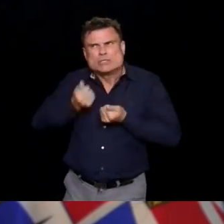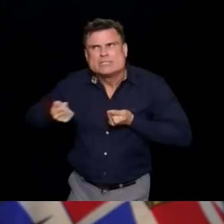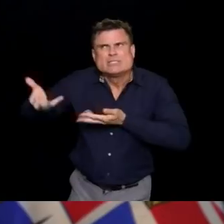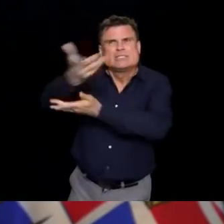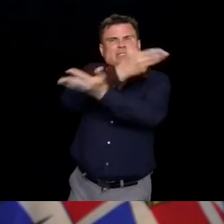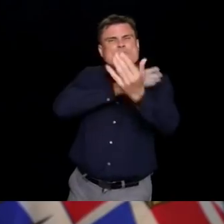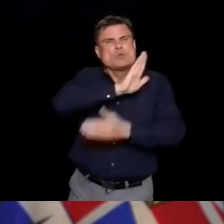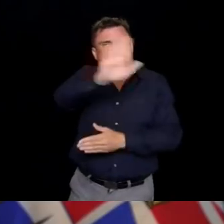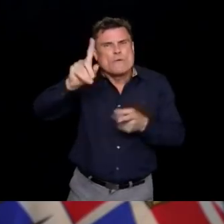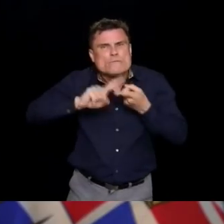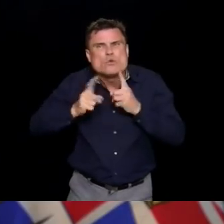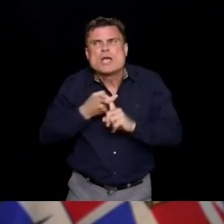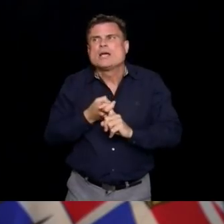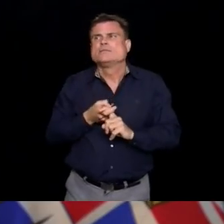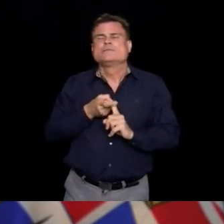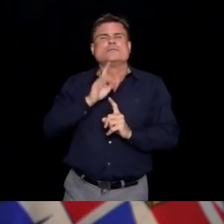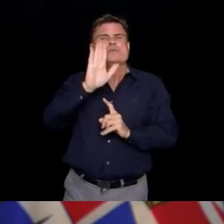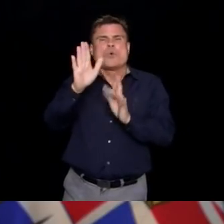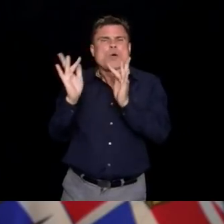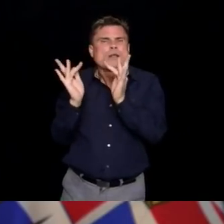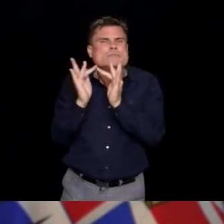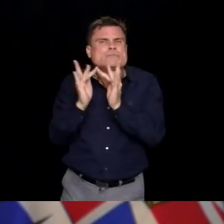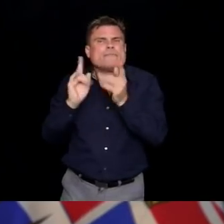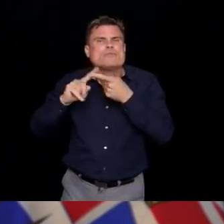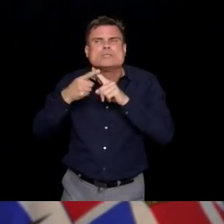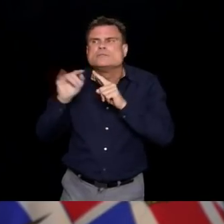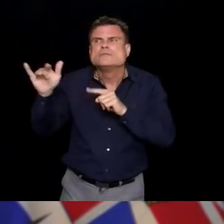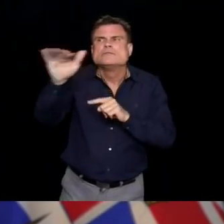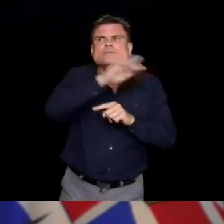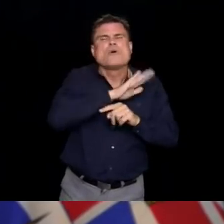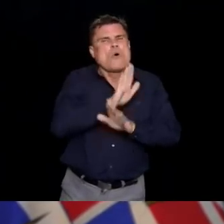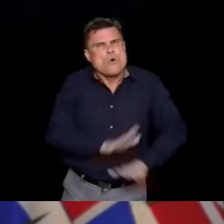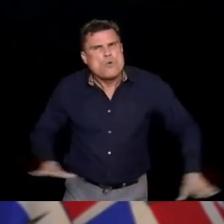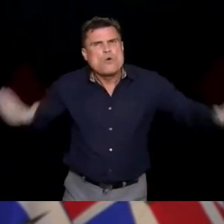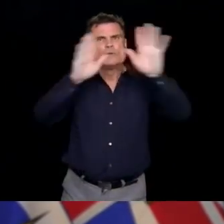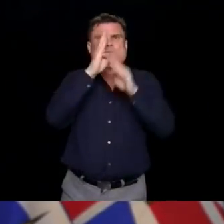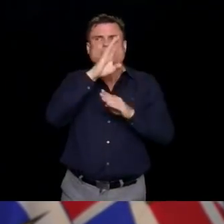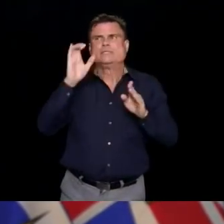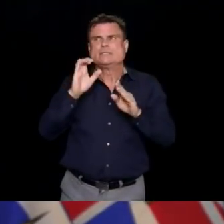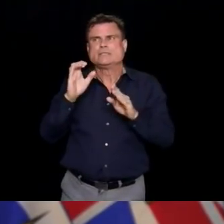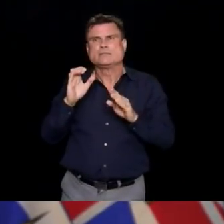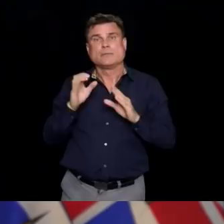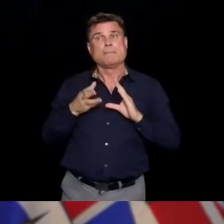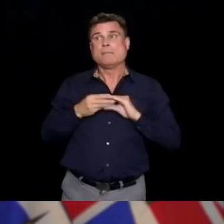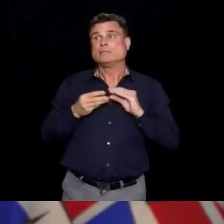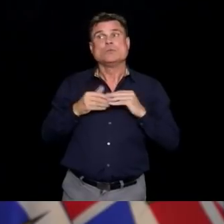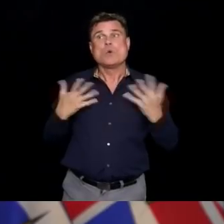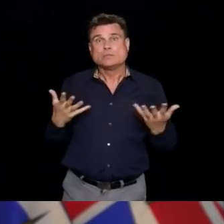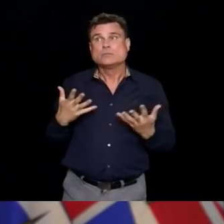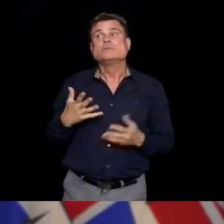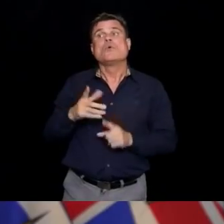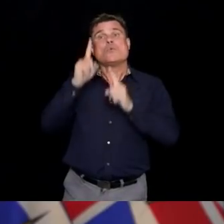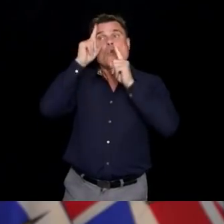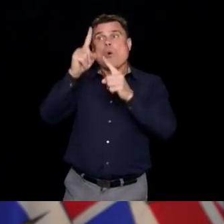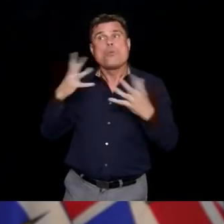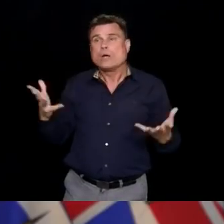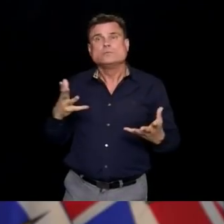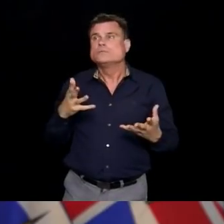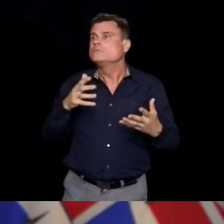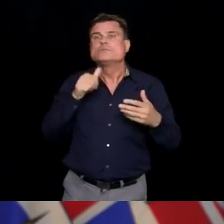friends, but your connections around the province, and that message is to make sure that we don't let COVID-19 steal our summer.